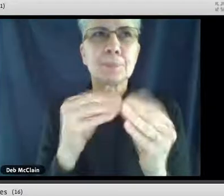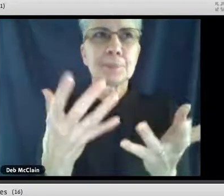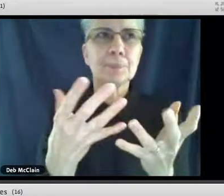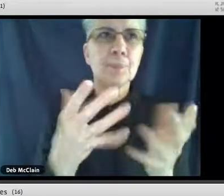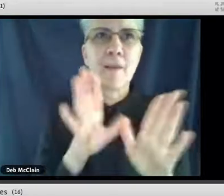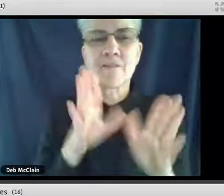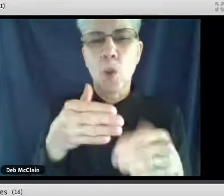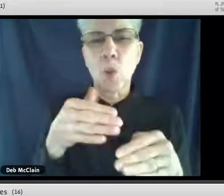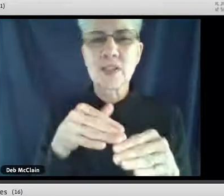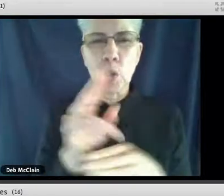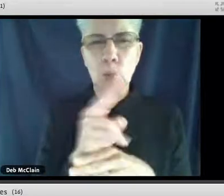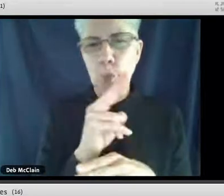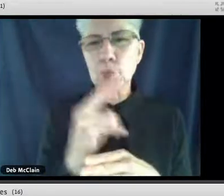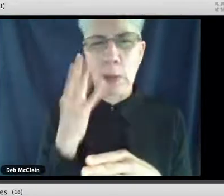on the user experience.